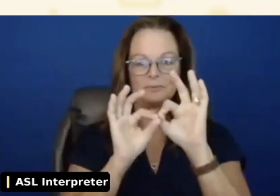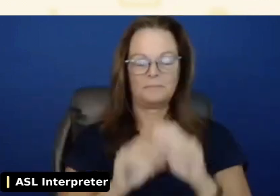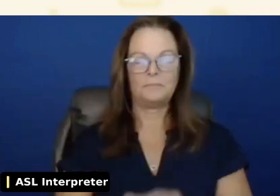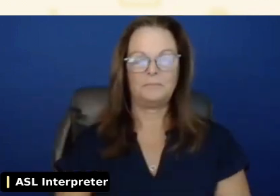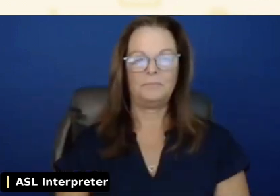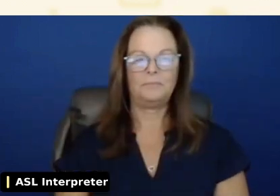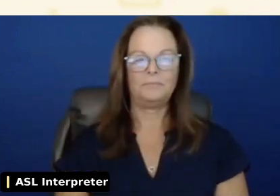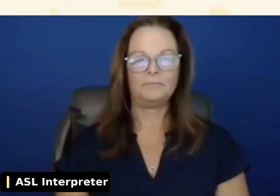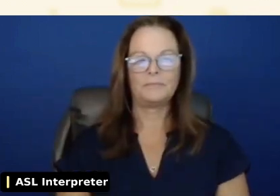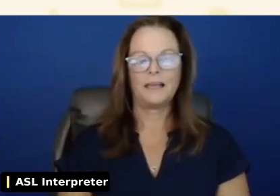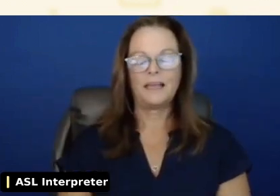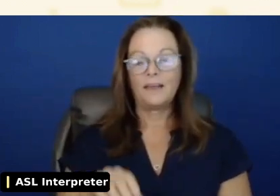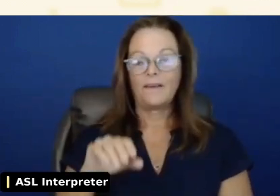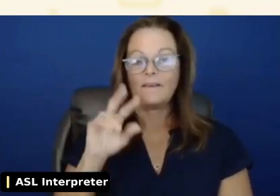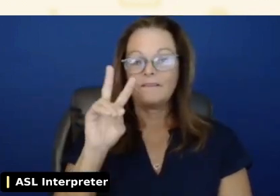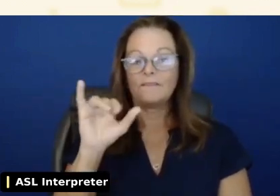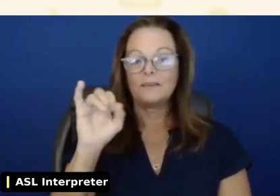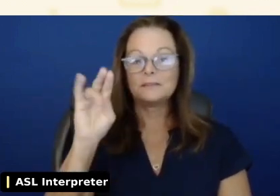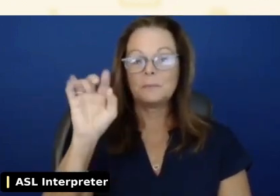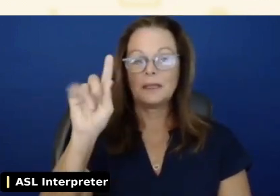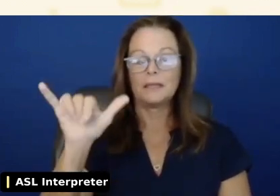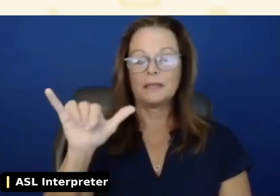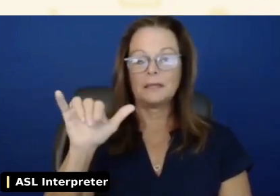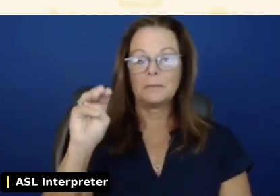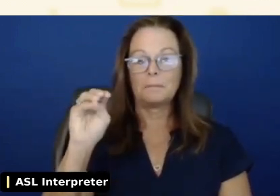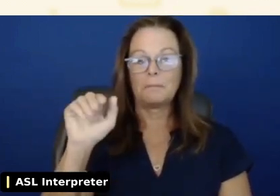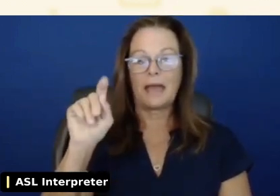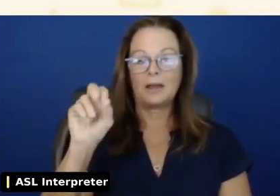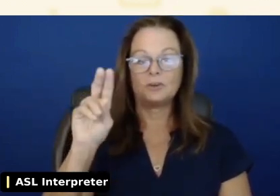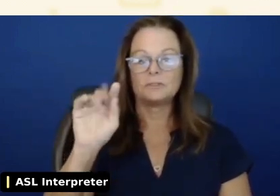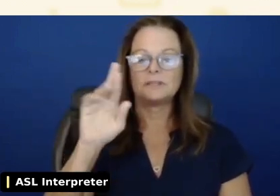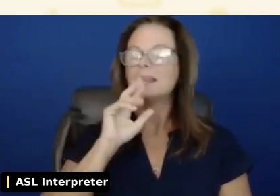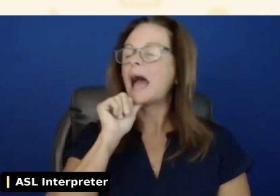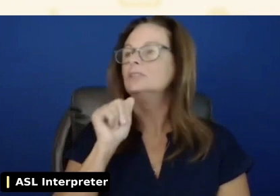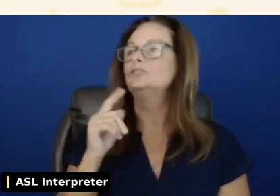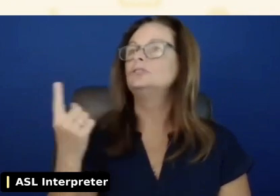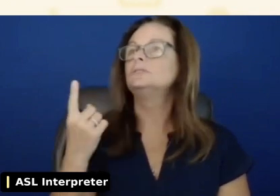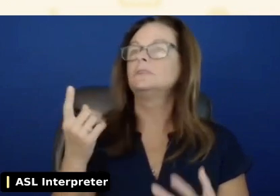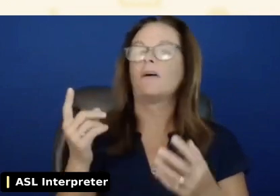I'm really advocating for visibility in and why it matters,